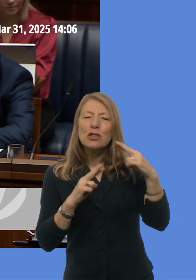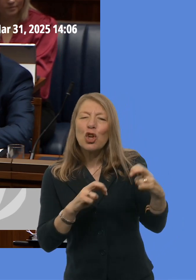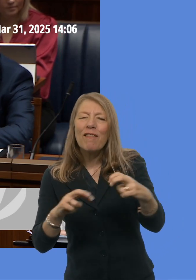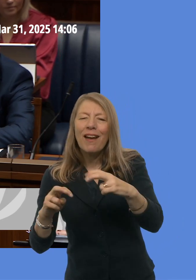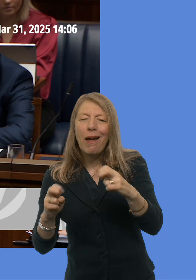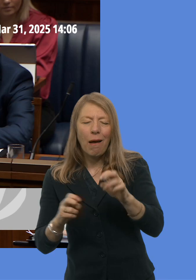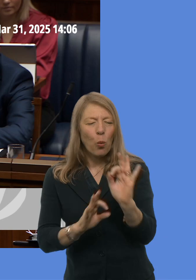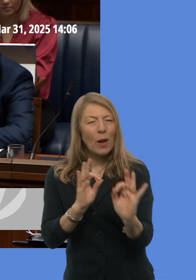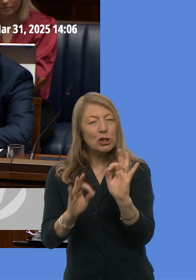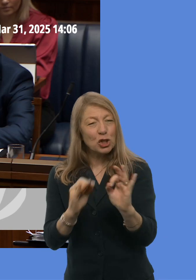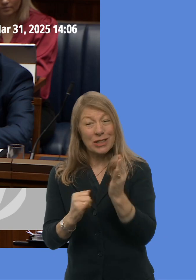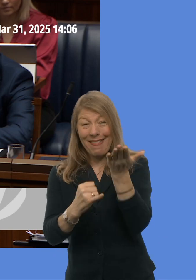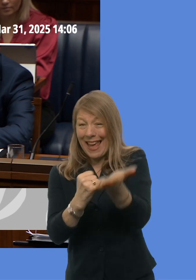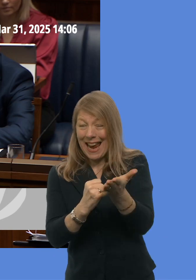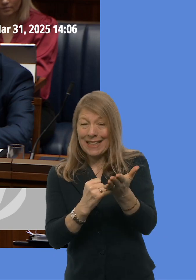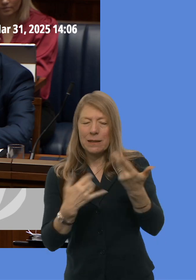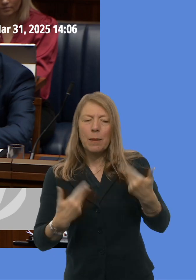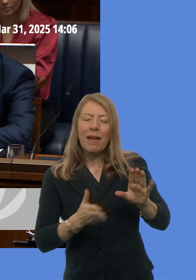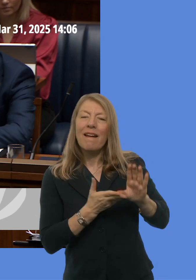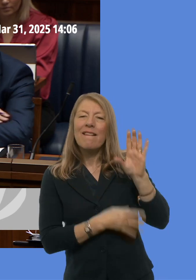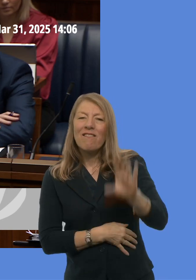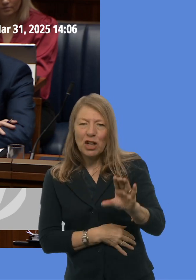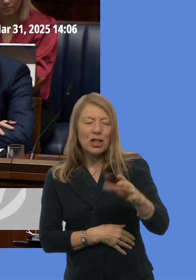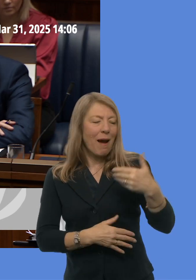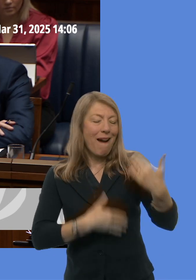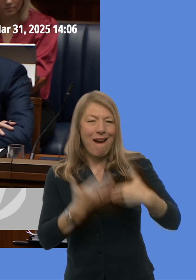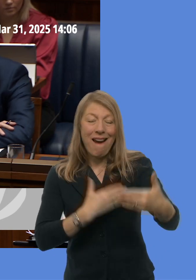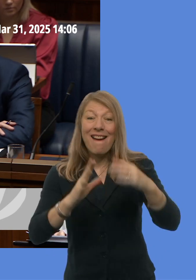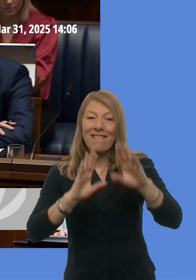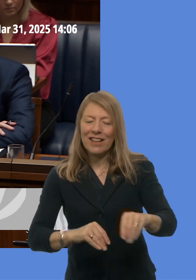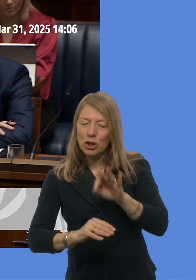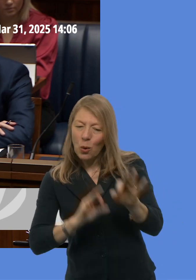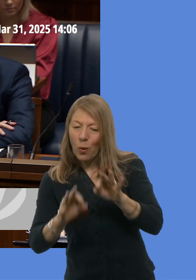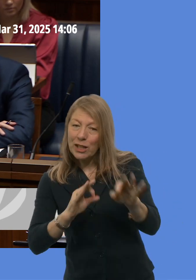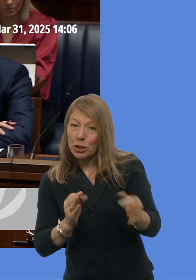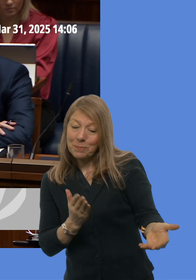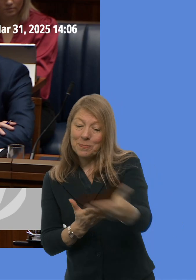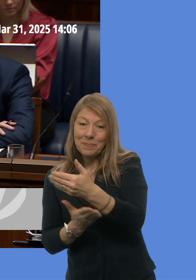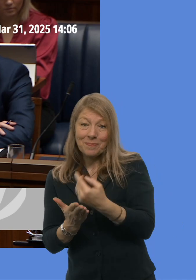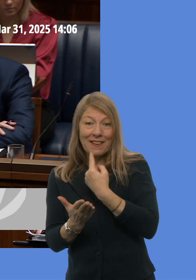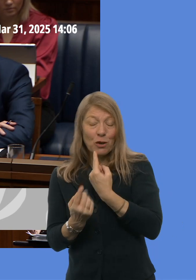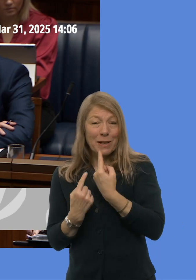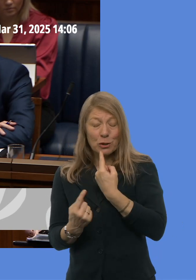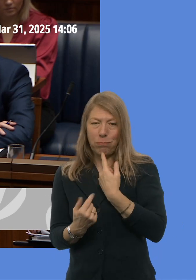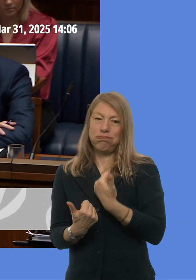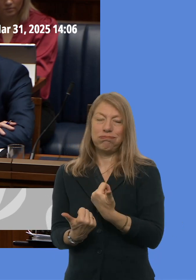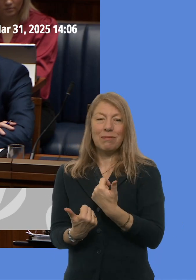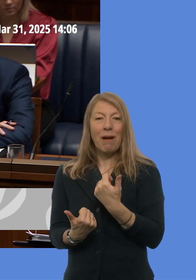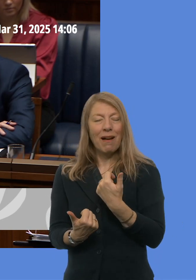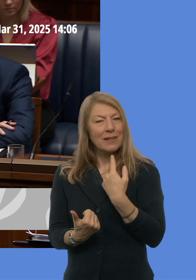in the programmes to those who complete their particular projects. It is really positive to see that particularly young people participating feel more resilient.